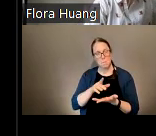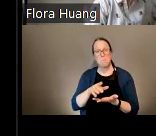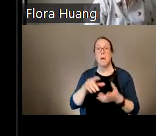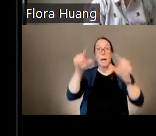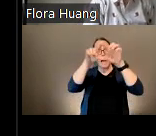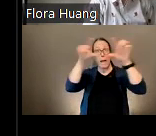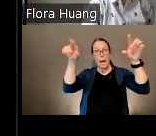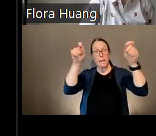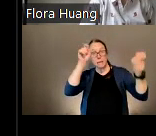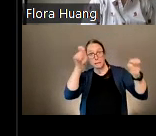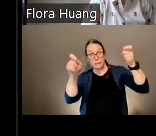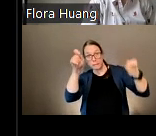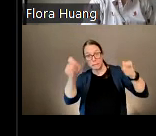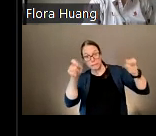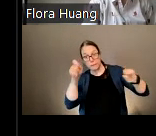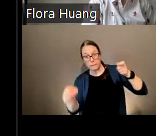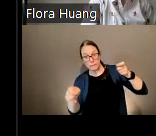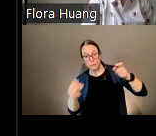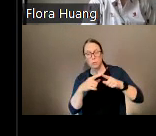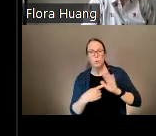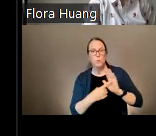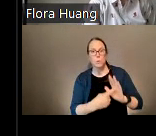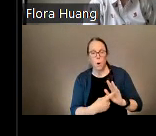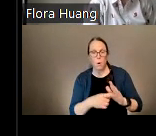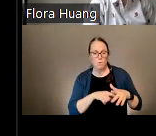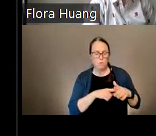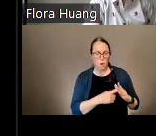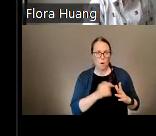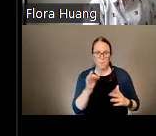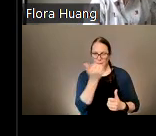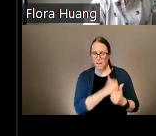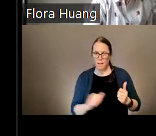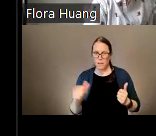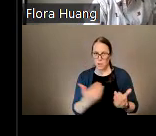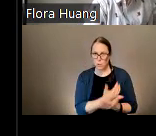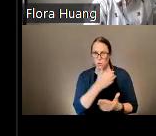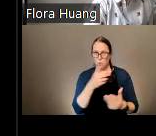the beginning of each new slide. And, you know, you could follow the same practices,